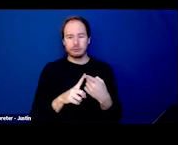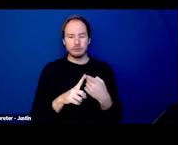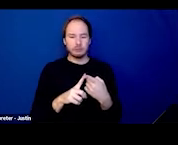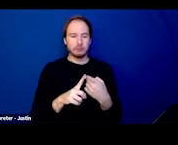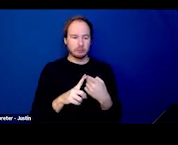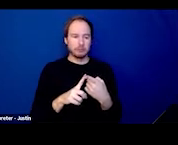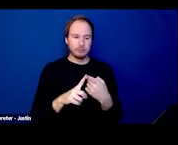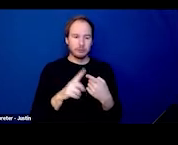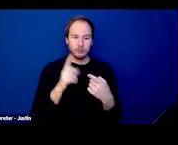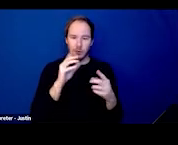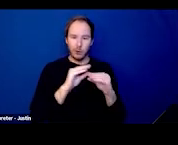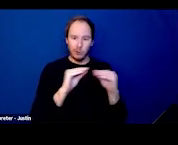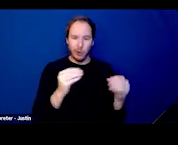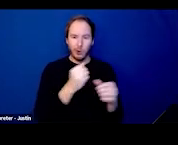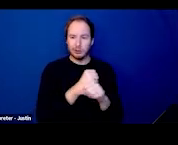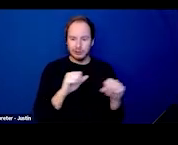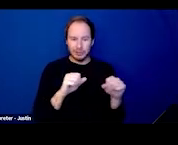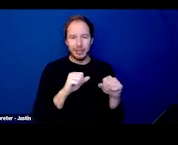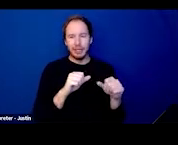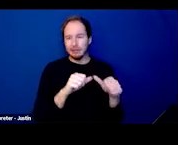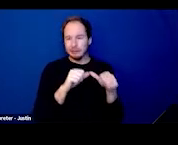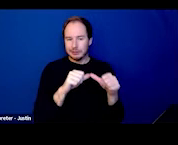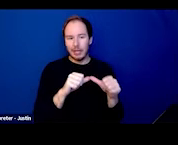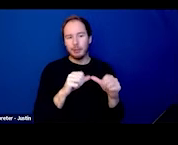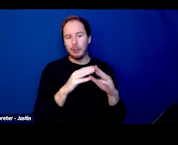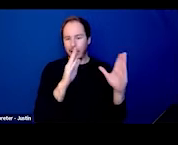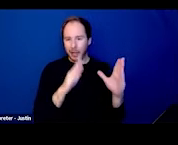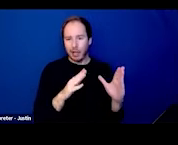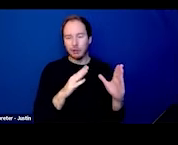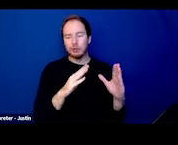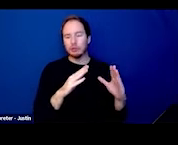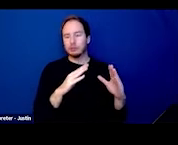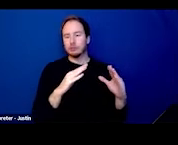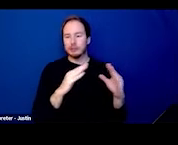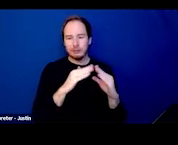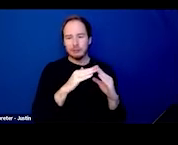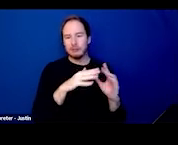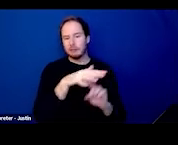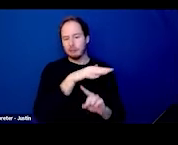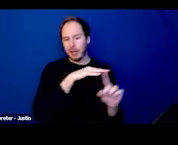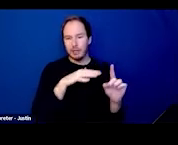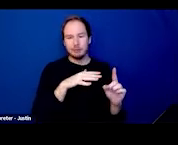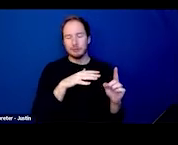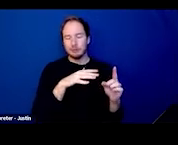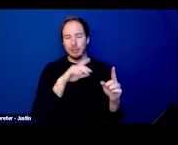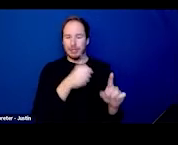a lack of a safe and stable housing or safe environment, which can of course impact a range of things, right?